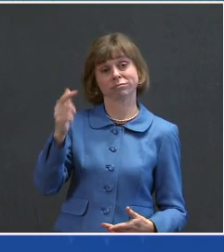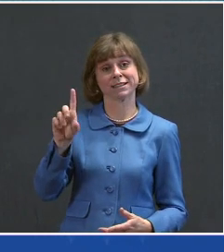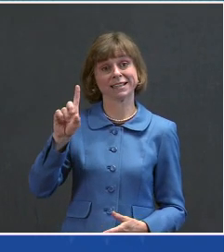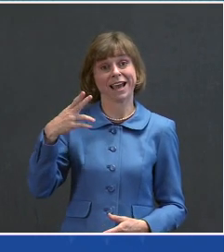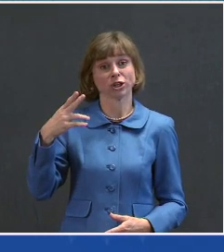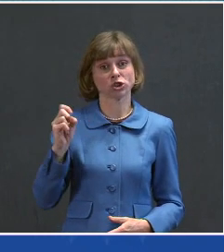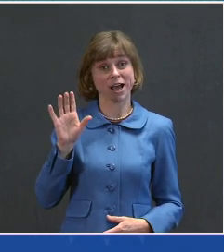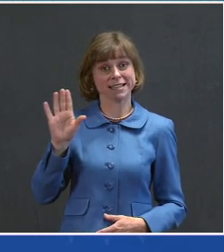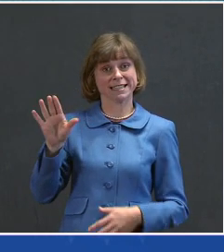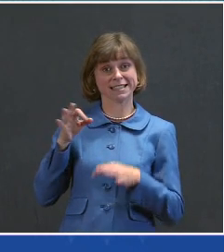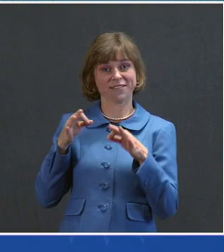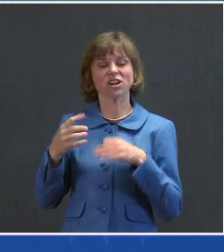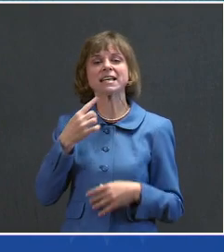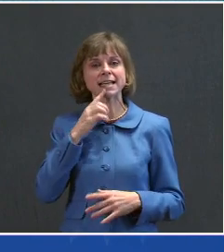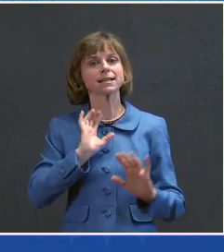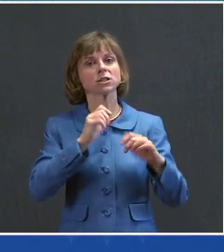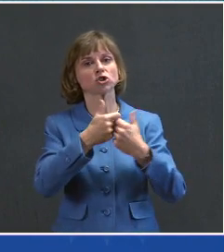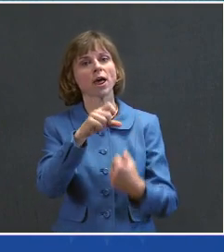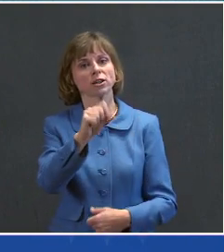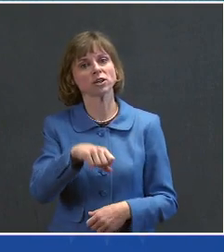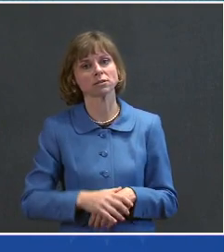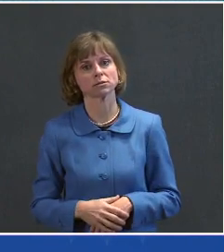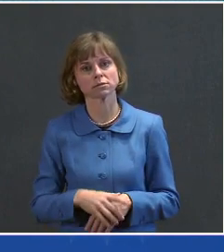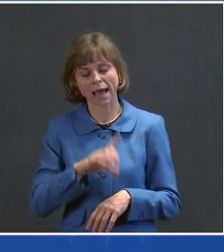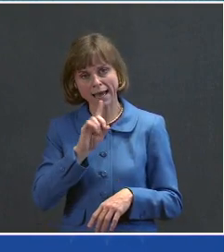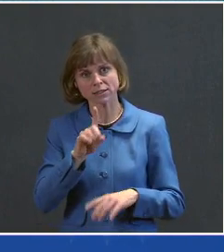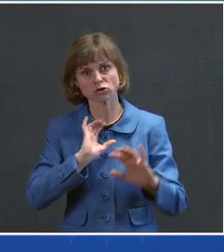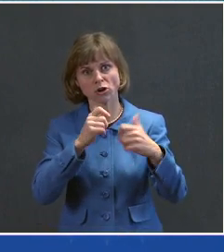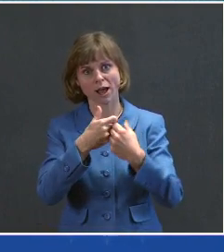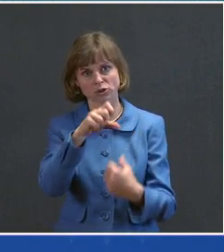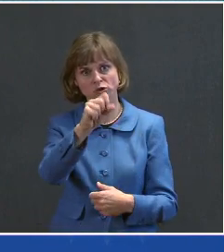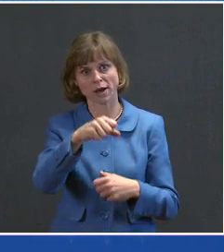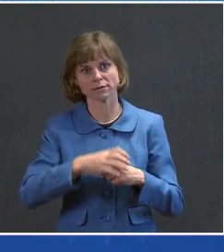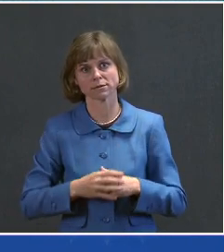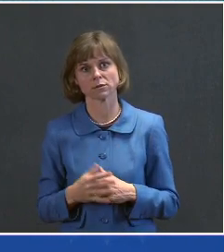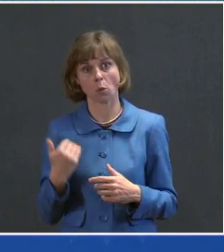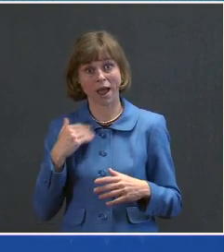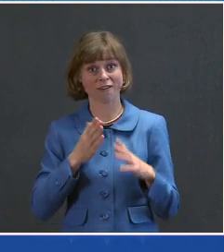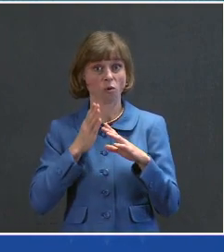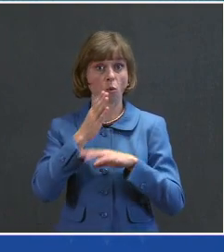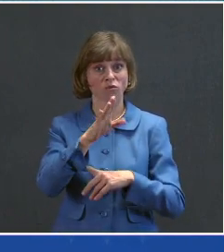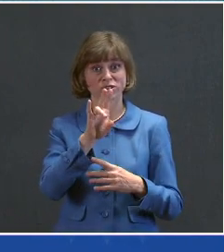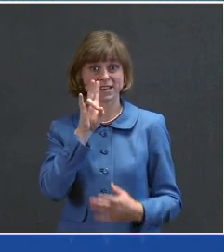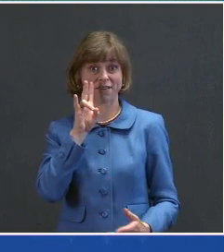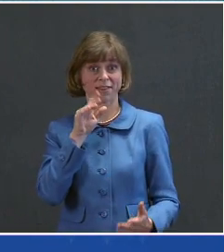He said it was a "challenge." It is a challenge. We have more than 7,000 unaccompanied kids